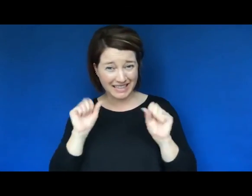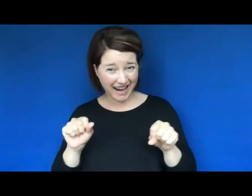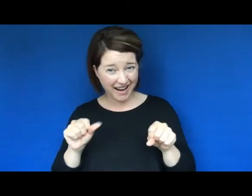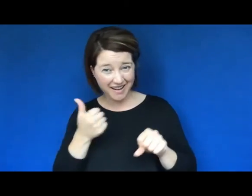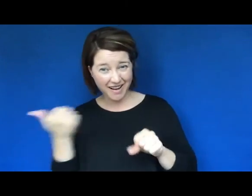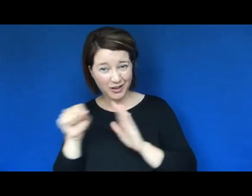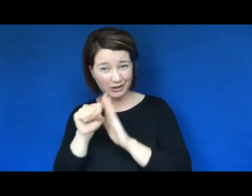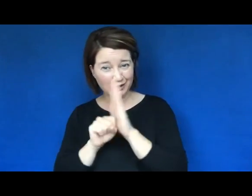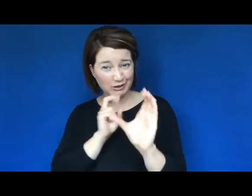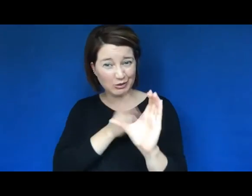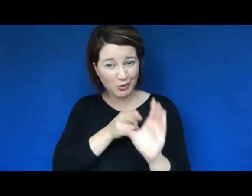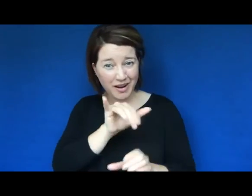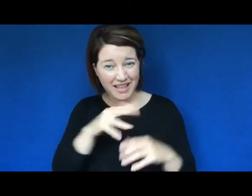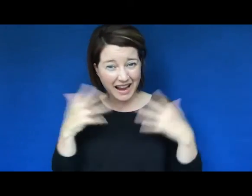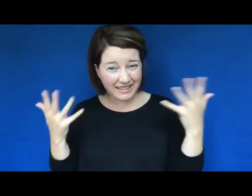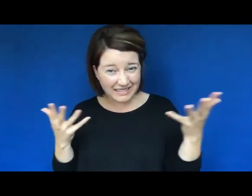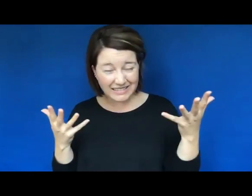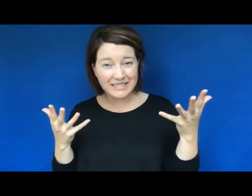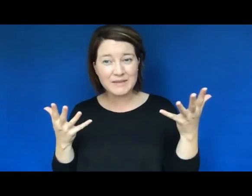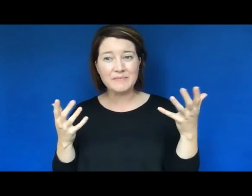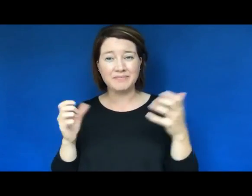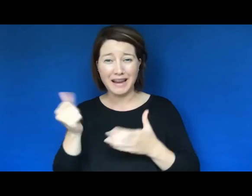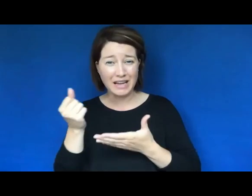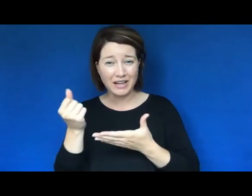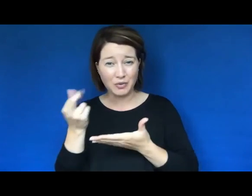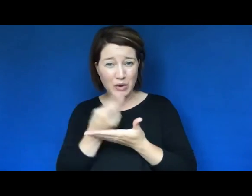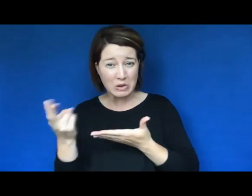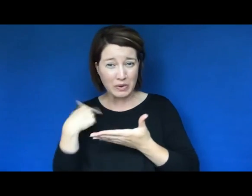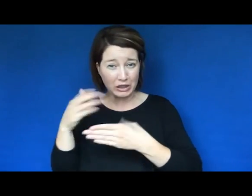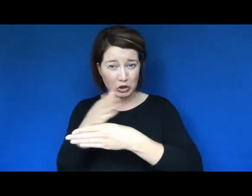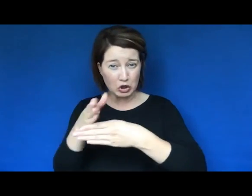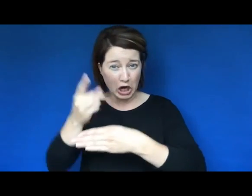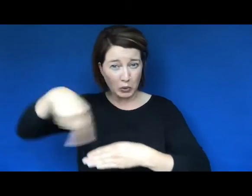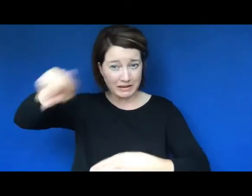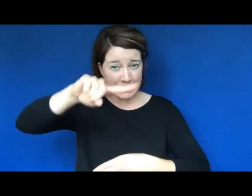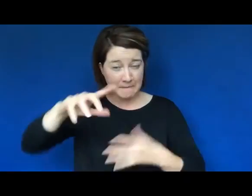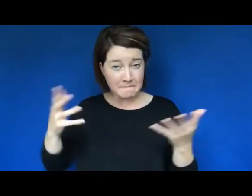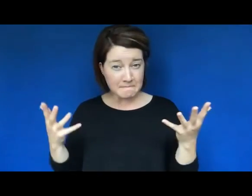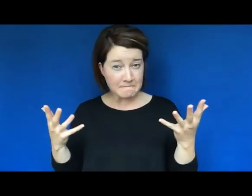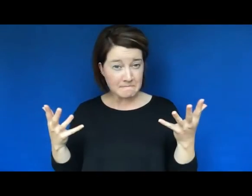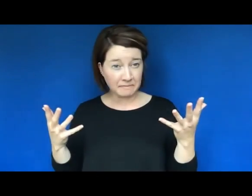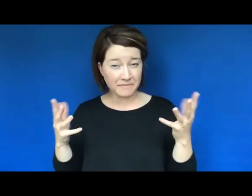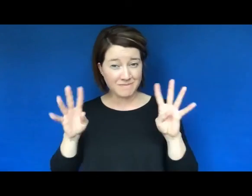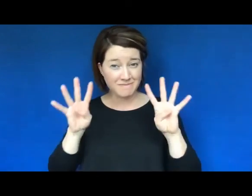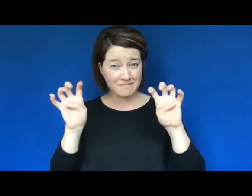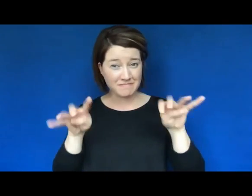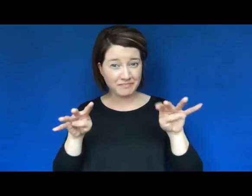Do you have like any links to go to, to register for that or is it Minnesota specific?